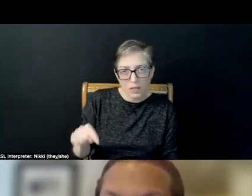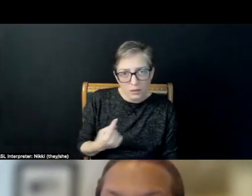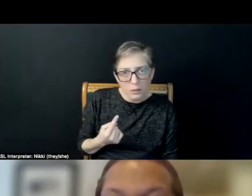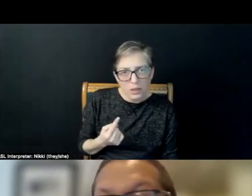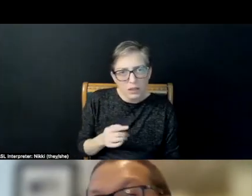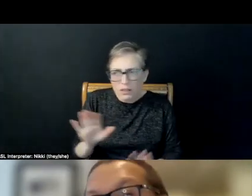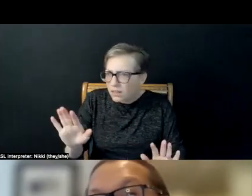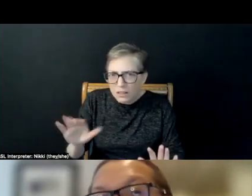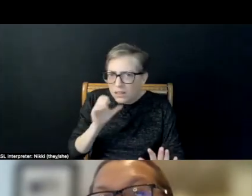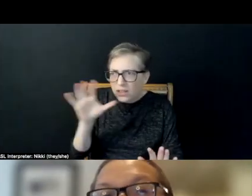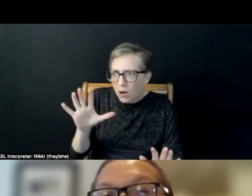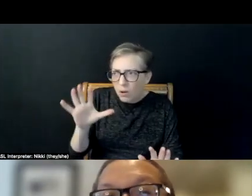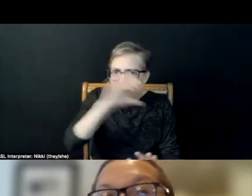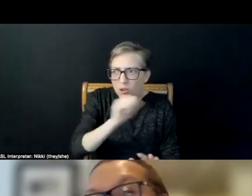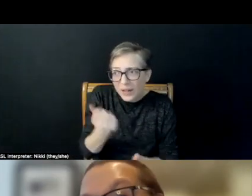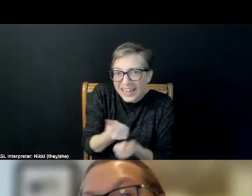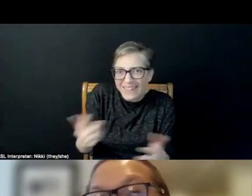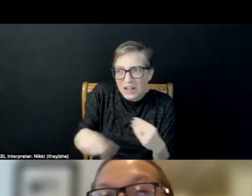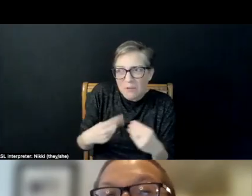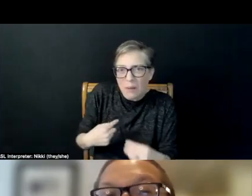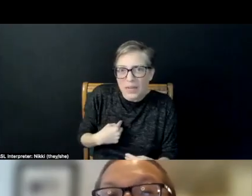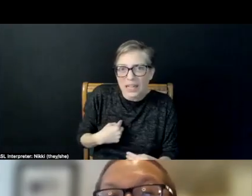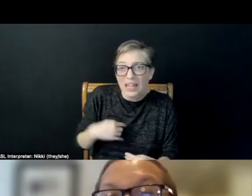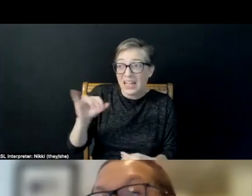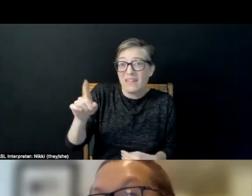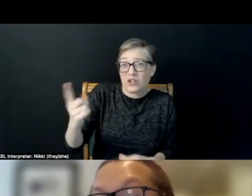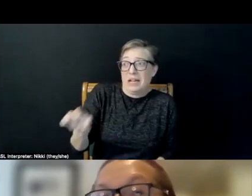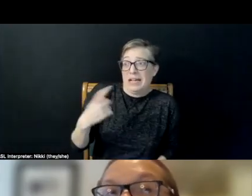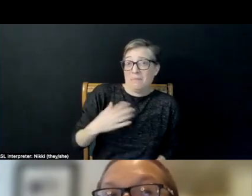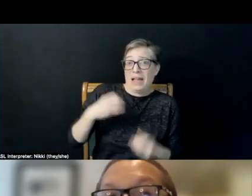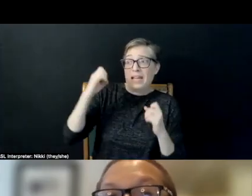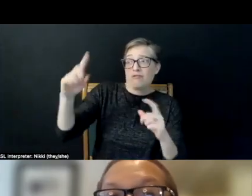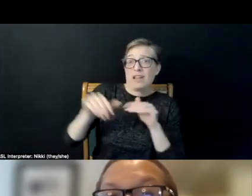if you're going to ask me my educational level before you tell me something that you're insinuating is important about